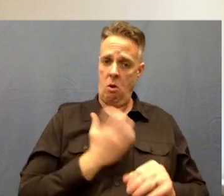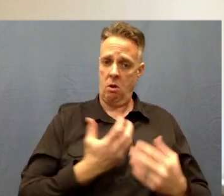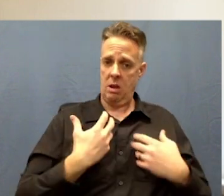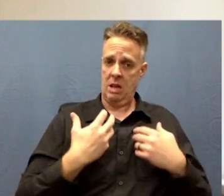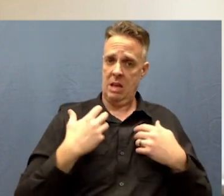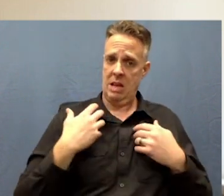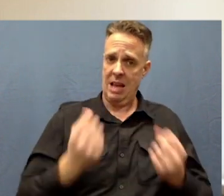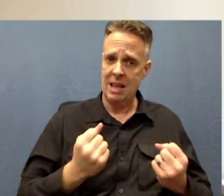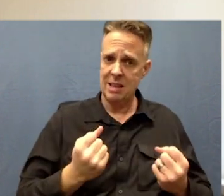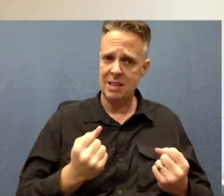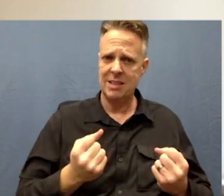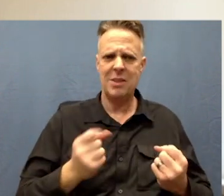ARE INTRINSICALLY LINKED TO THE HEALTH AND WELL-BEING OF OTHERS,